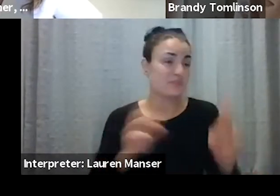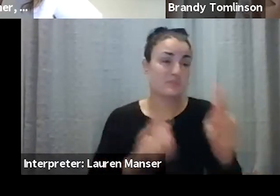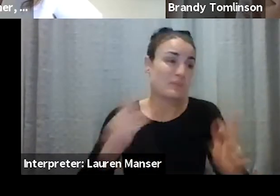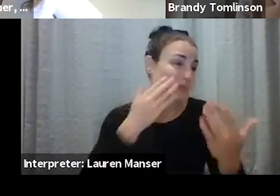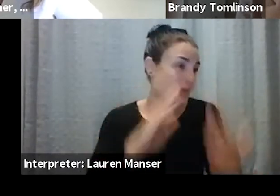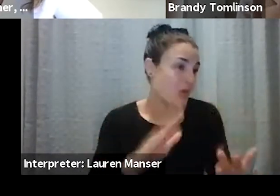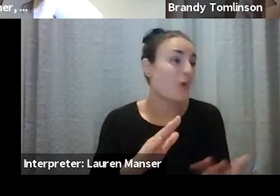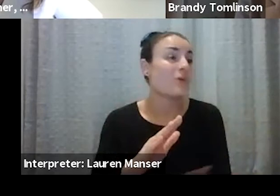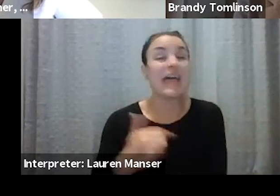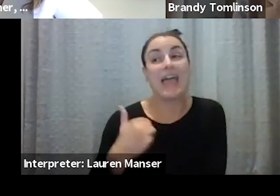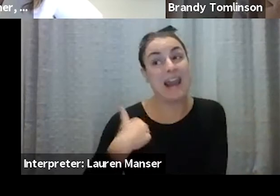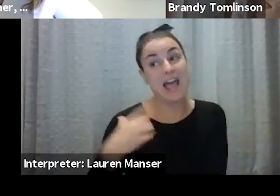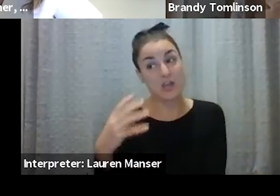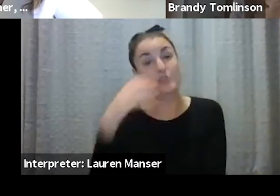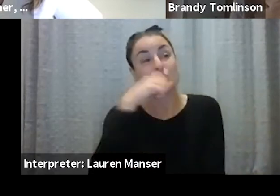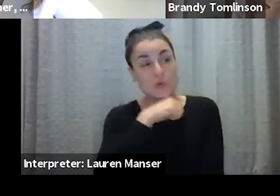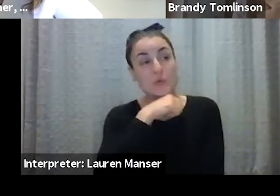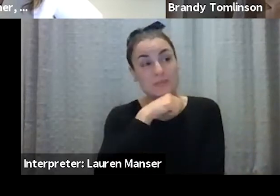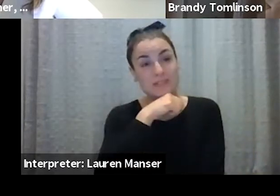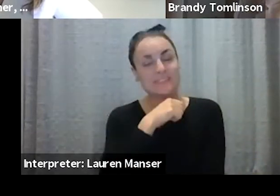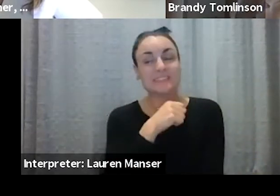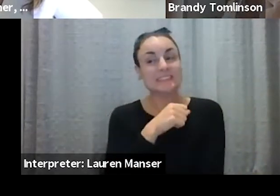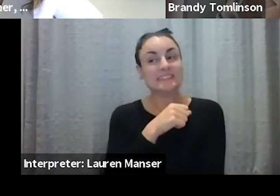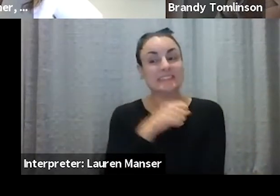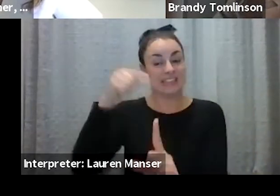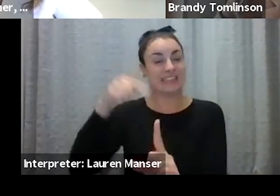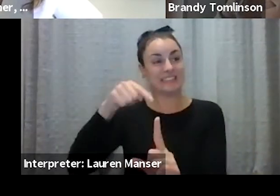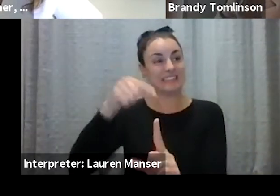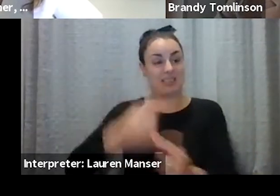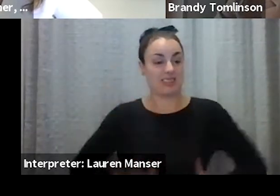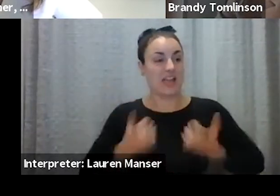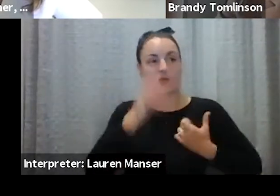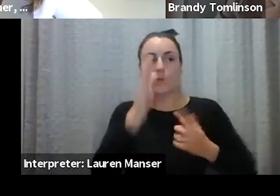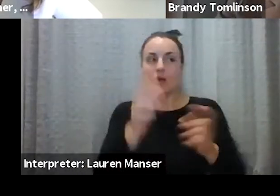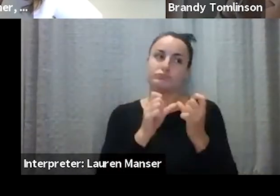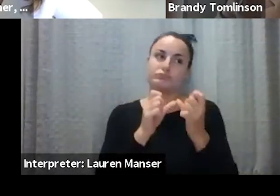and the individuals on my panel all kind of confirmed this in their own way,